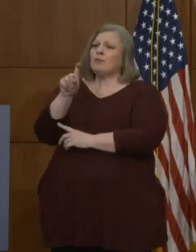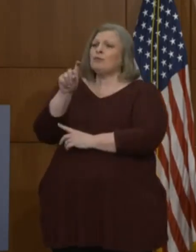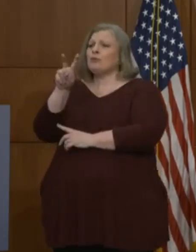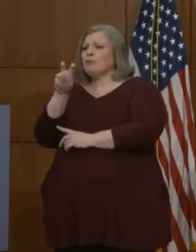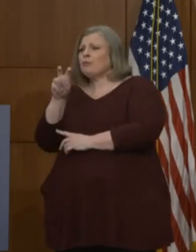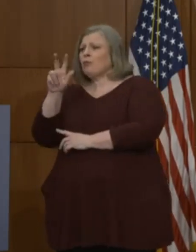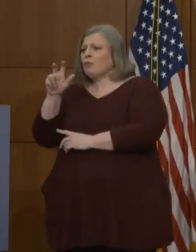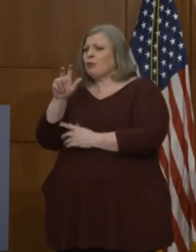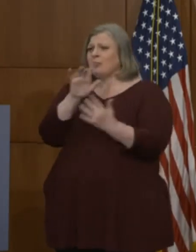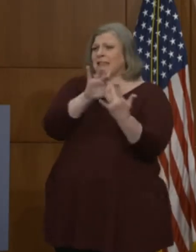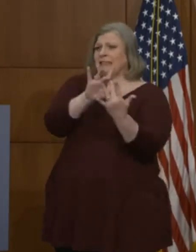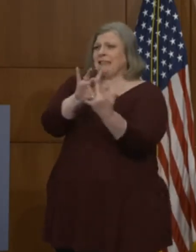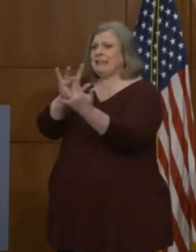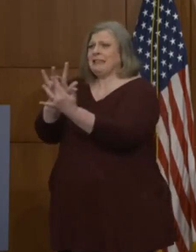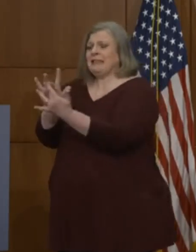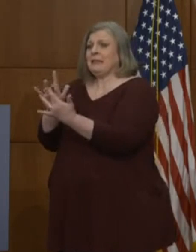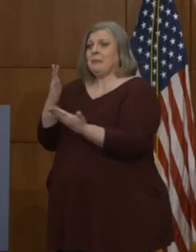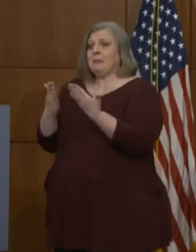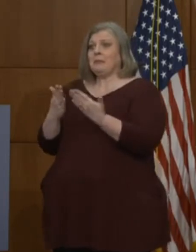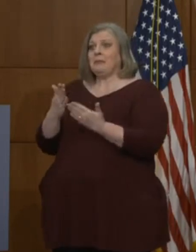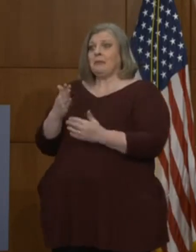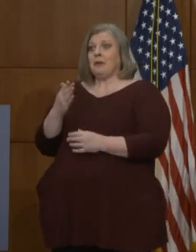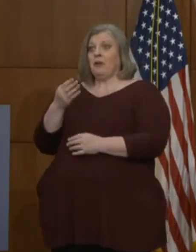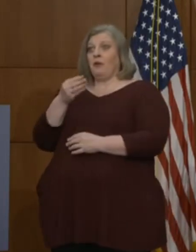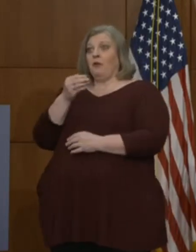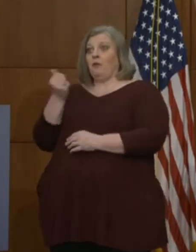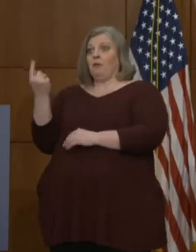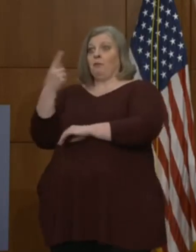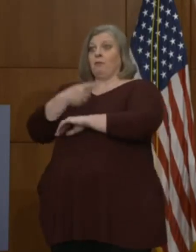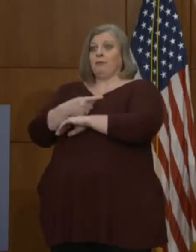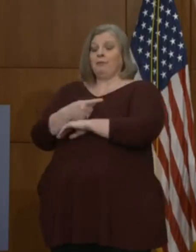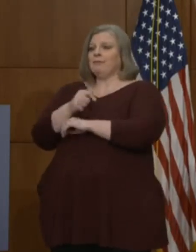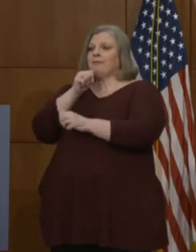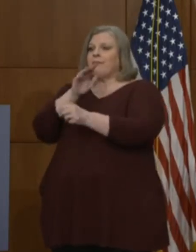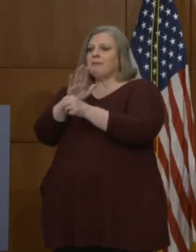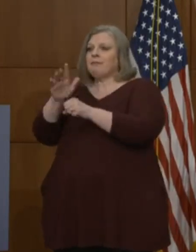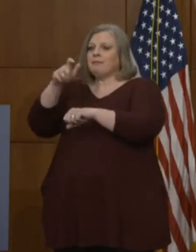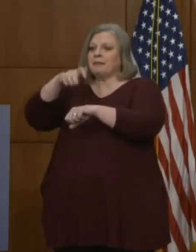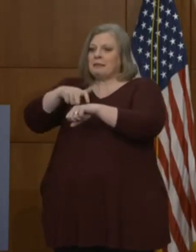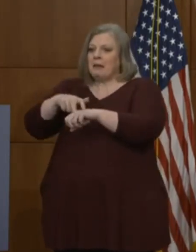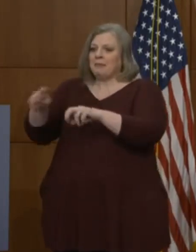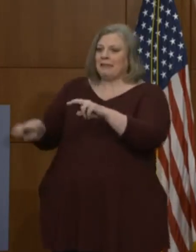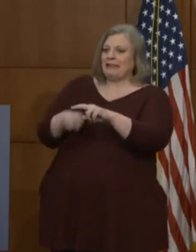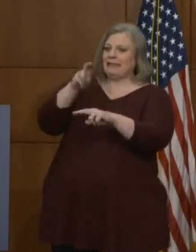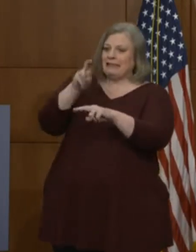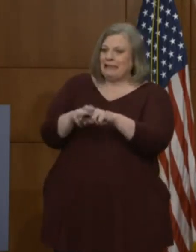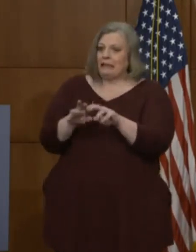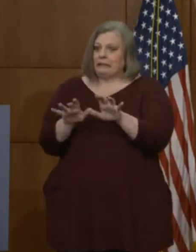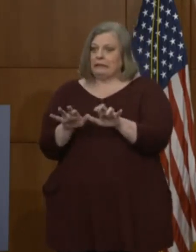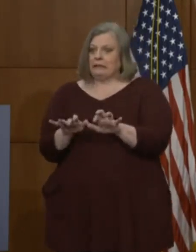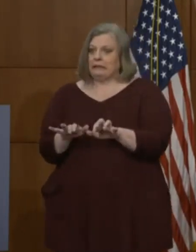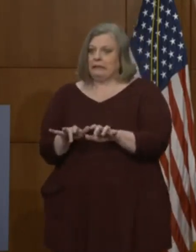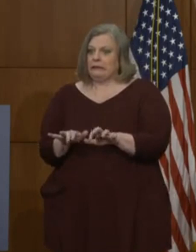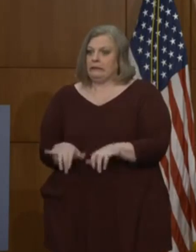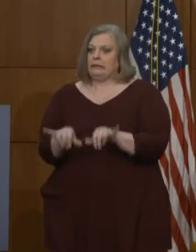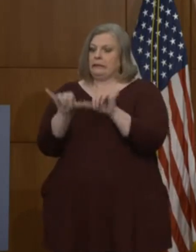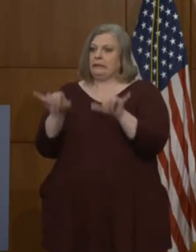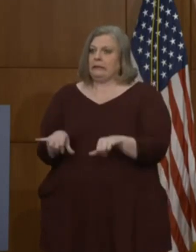DOWN HUNDREDS AND HUNDREDS OF CONTACTS OF CASES THERE MAY BE CONTACTS OF CASES THERE MAY BE A LAPSE OF- FEW DAYS IN WHICH A LAPSE OF- FEW DAYS IN WHICH THEY HAVEN’T SAT DOWN AT THE